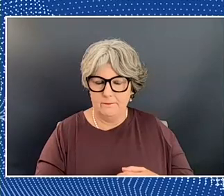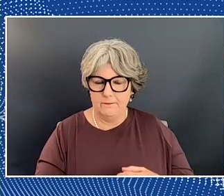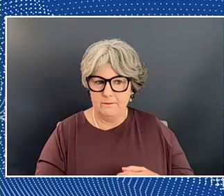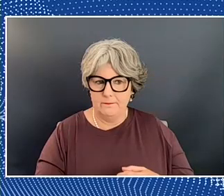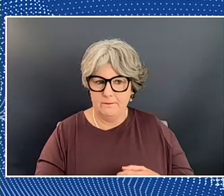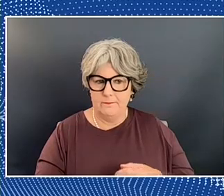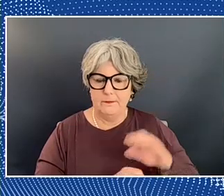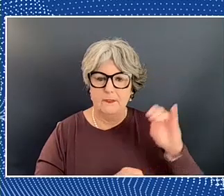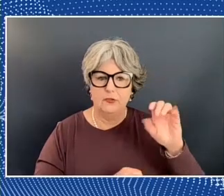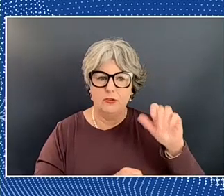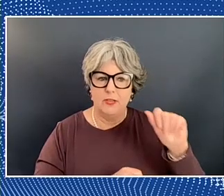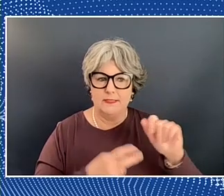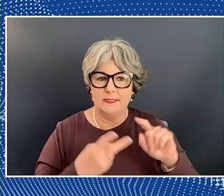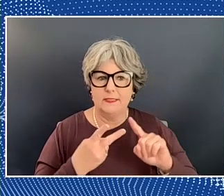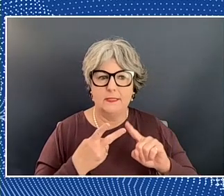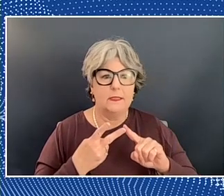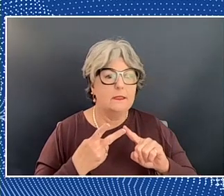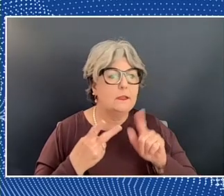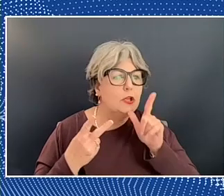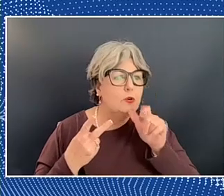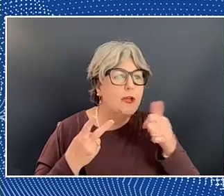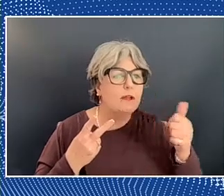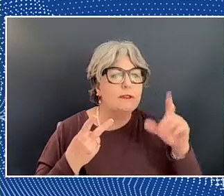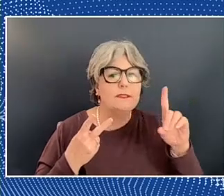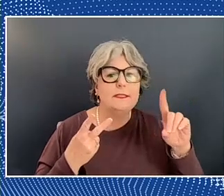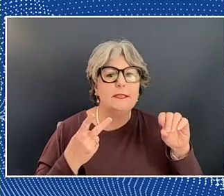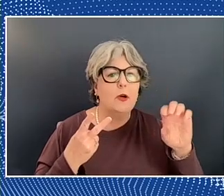and who from the Department are you requesting?